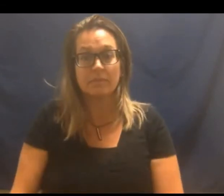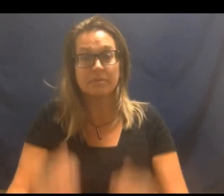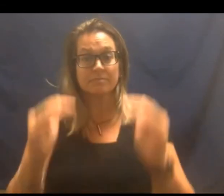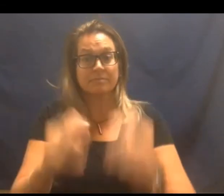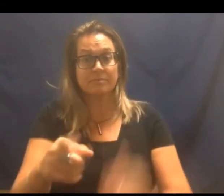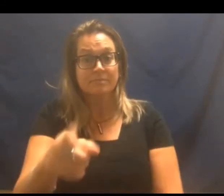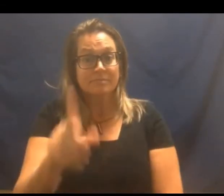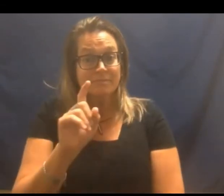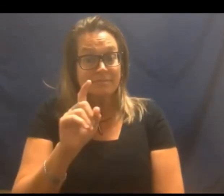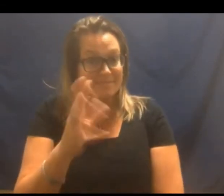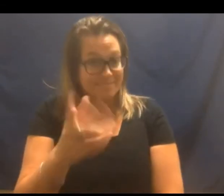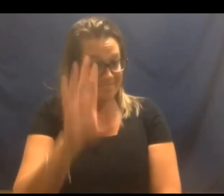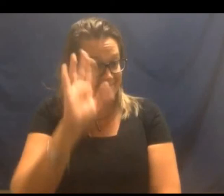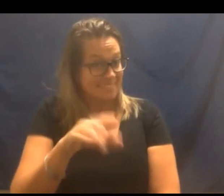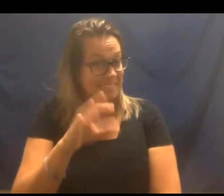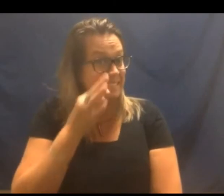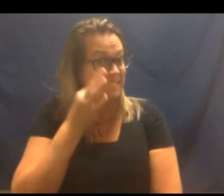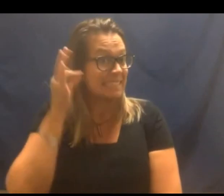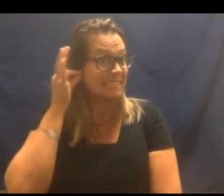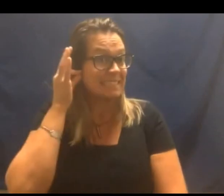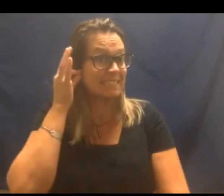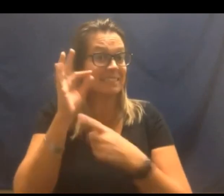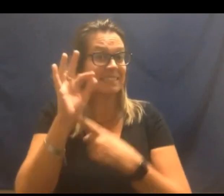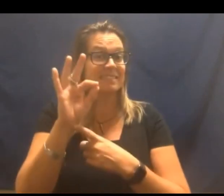following the "Movement-Hold Model."